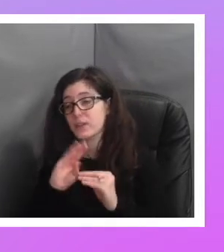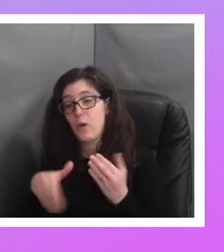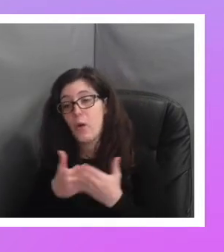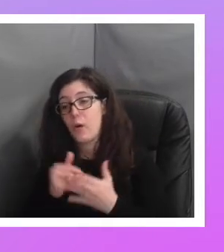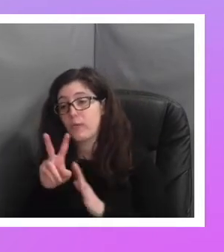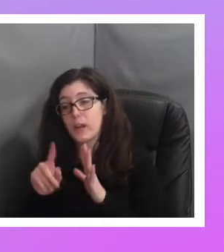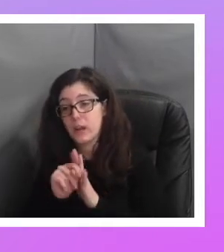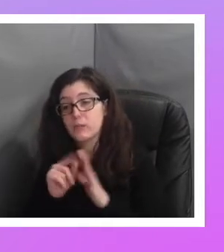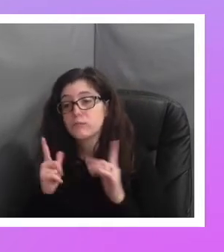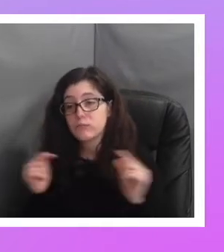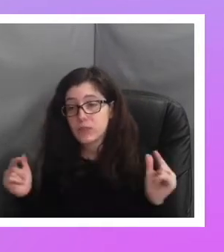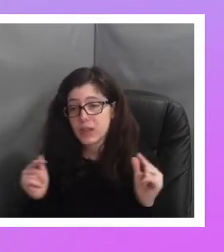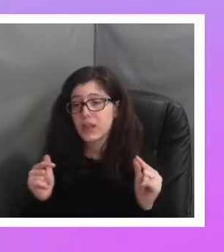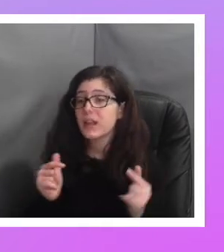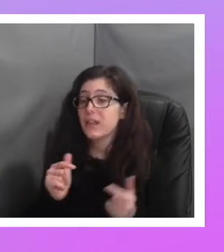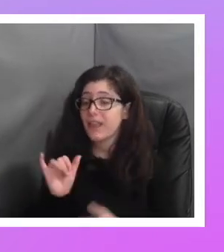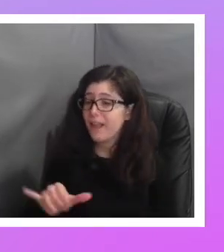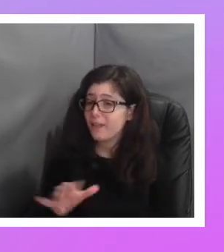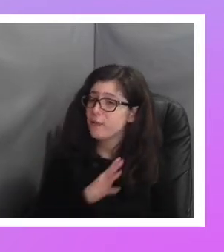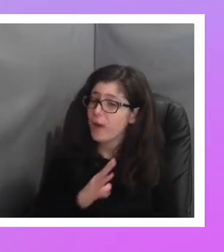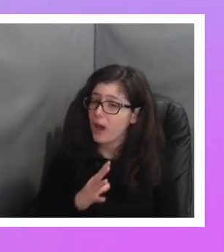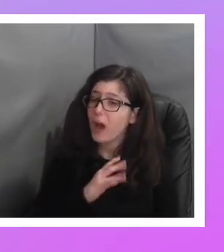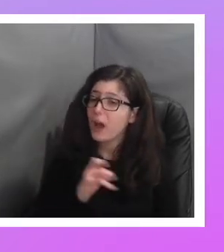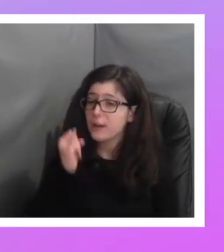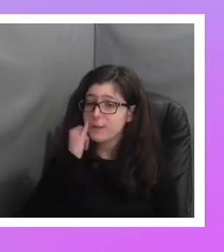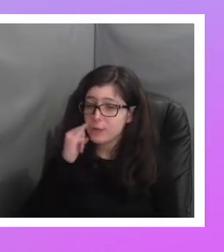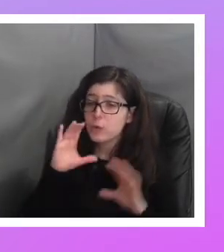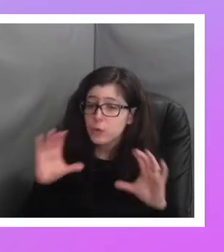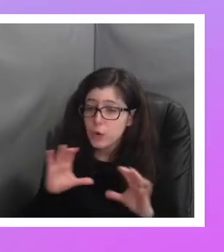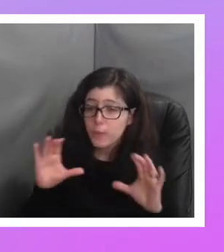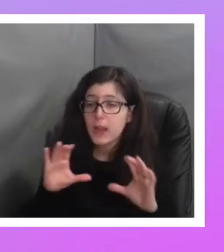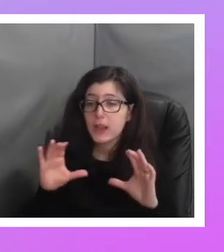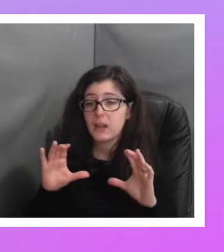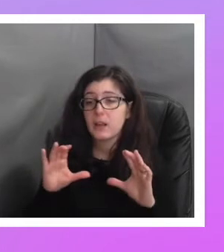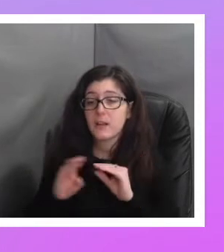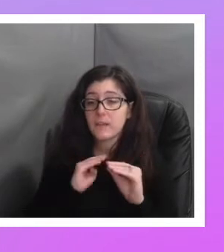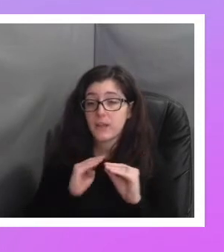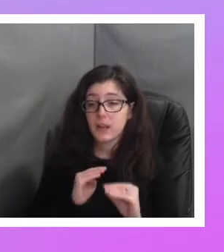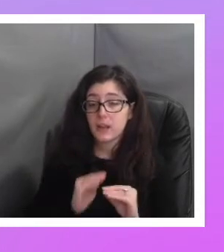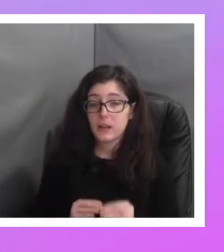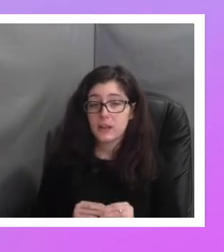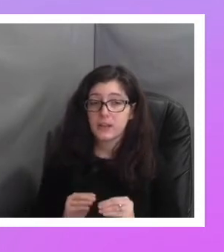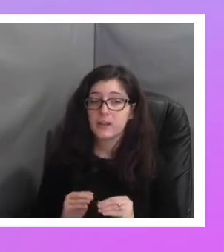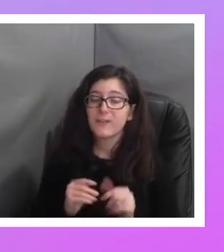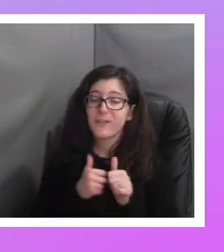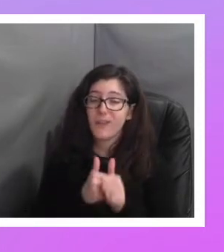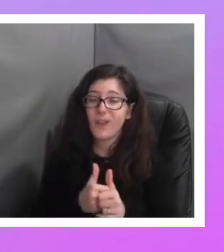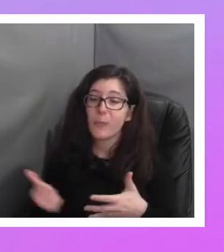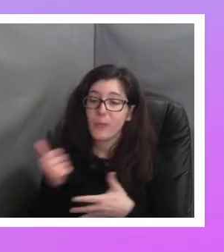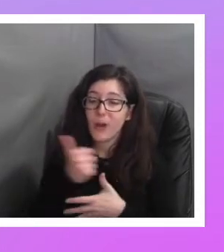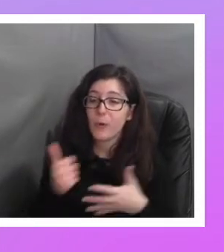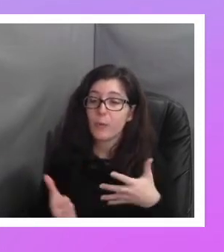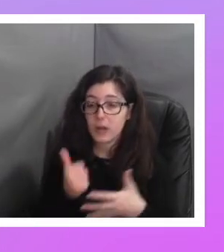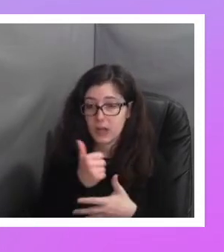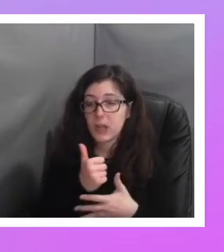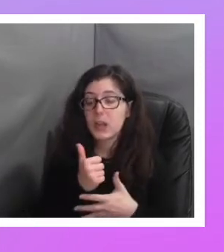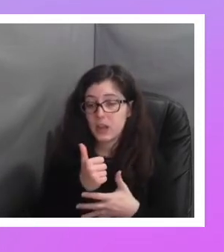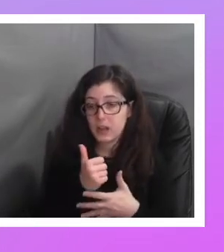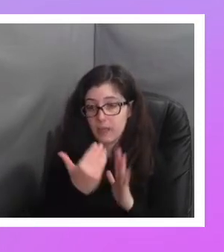Any of those is fine as long as you're doing them and you're doing them on a priority basis, what's most important. Assigning people who are responsible